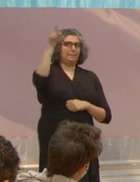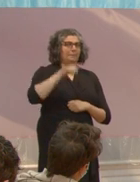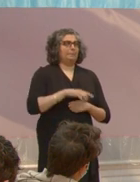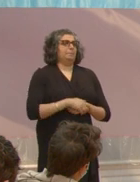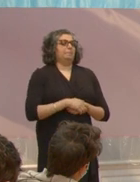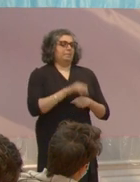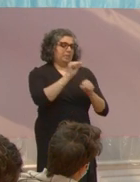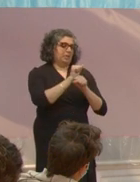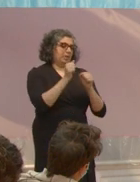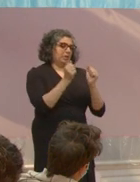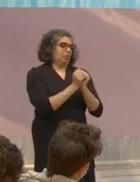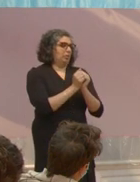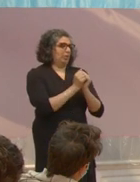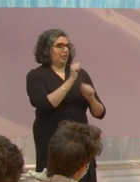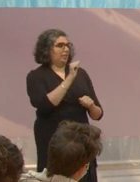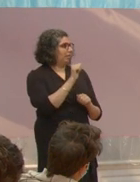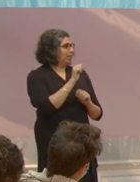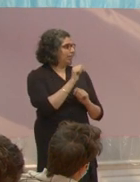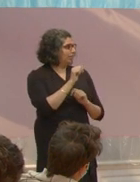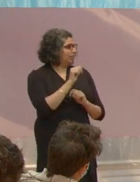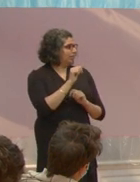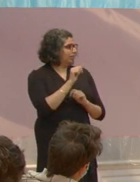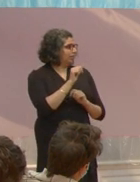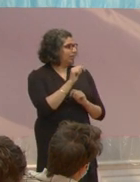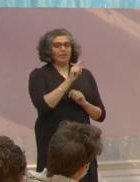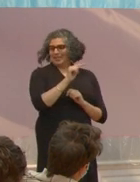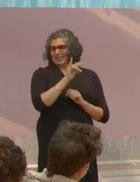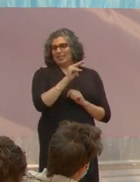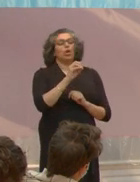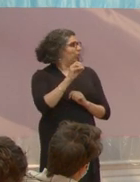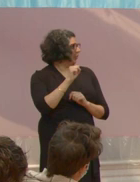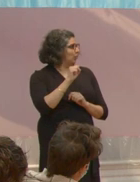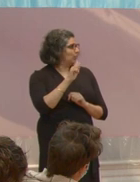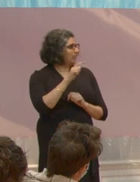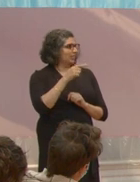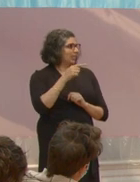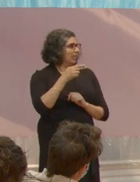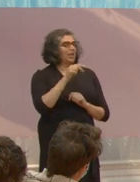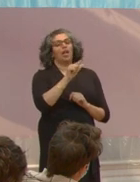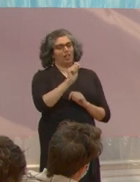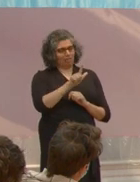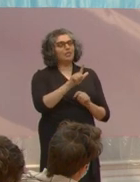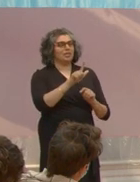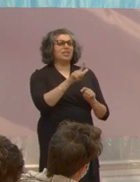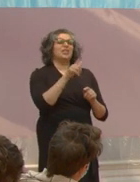with people like Tino Sehgal, and you know, he's been making a lot of live work for a long time in visual arts contexts. Because